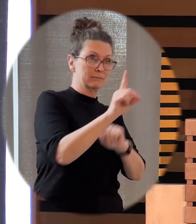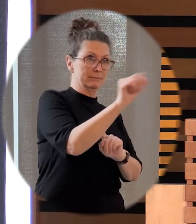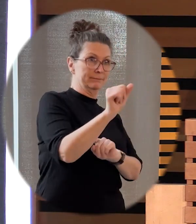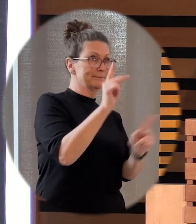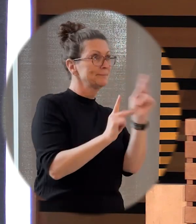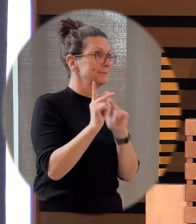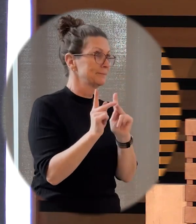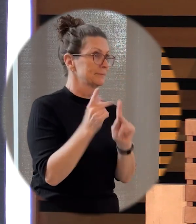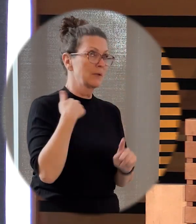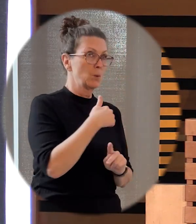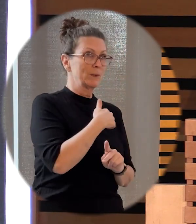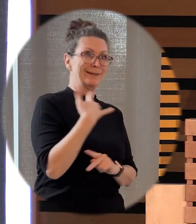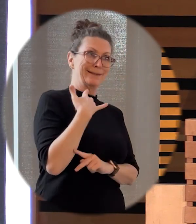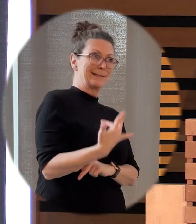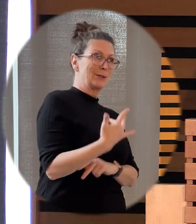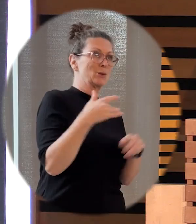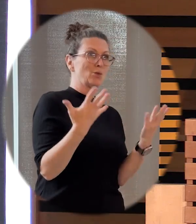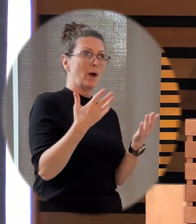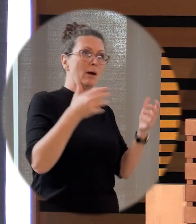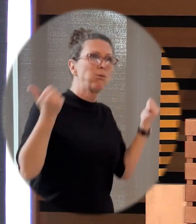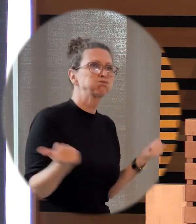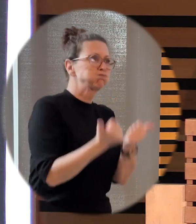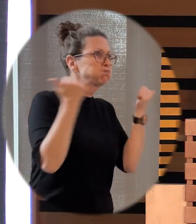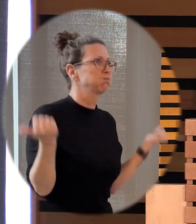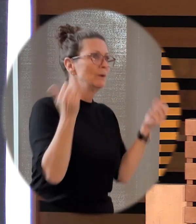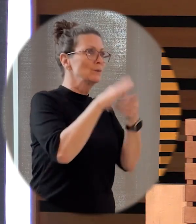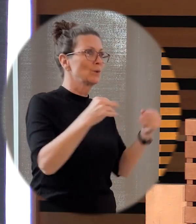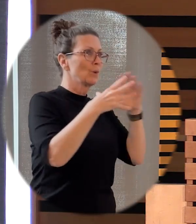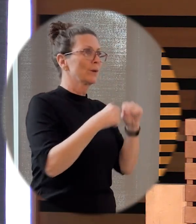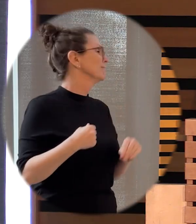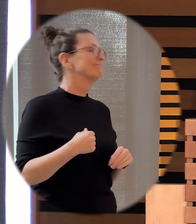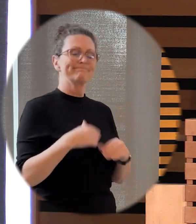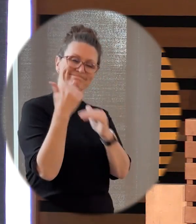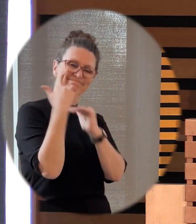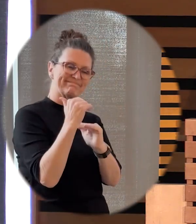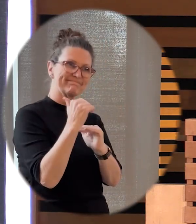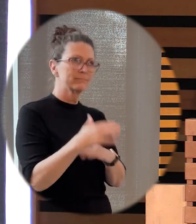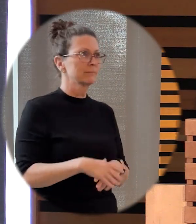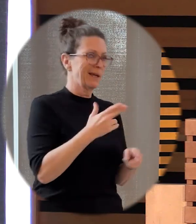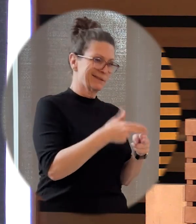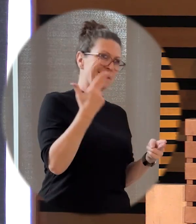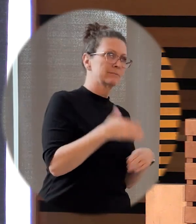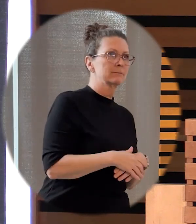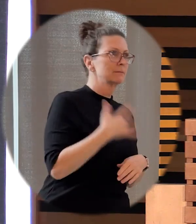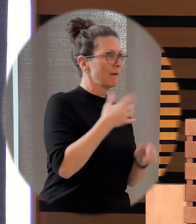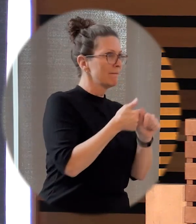people, we are relegated to limited stories rooted in stereotypes that are told to us and